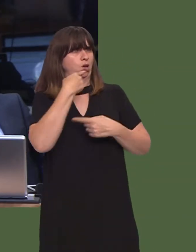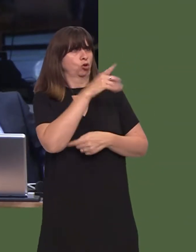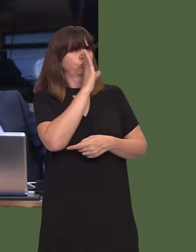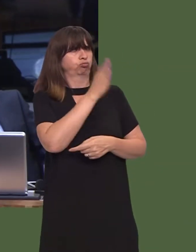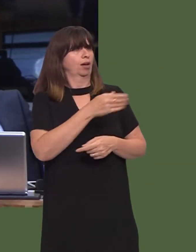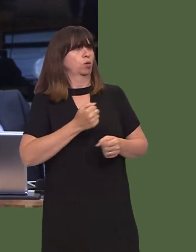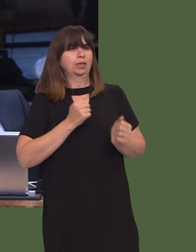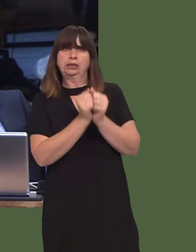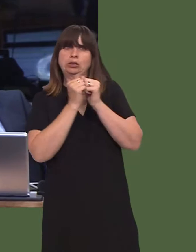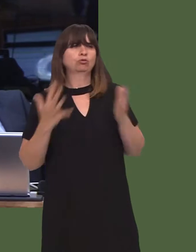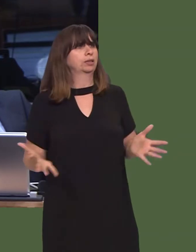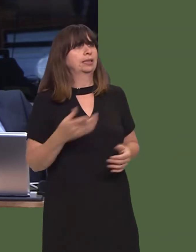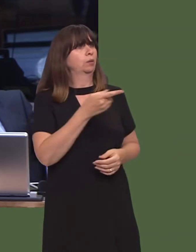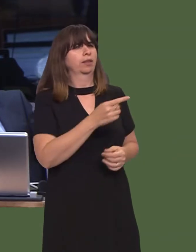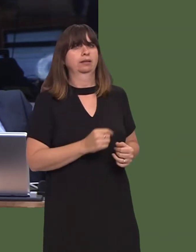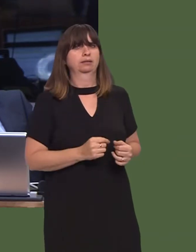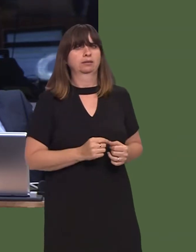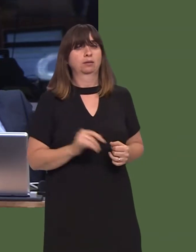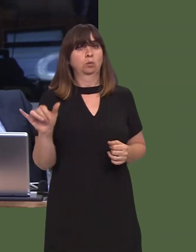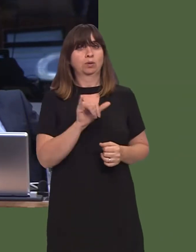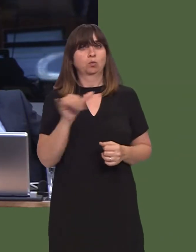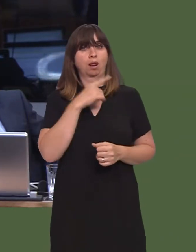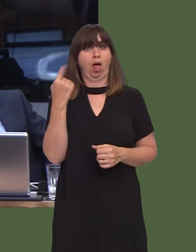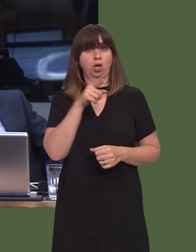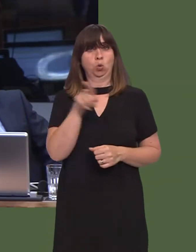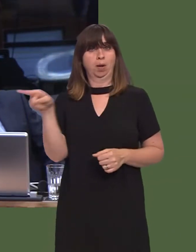not agree with this assessment.í Adam Price: First Minister, which of you is